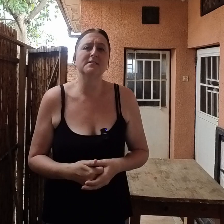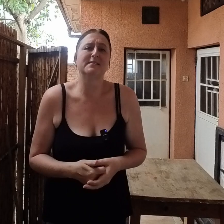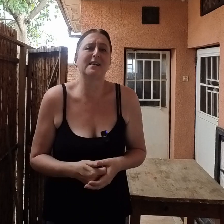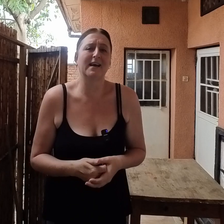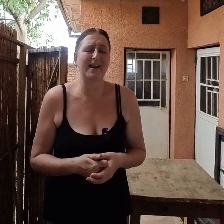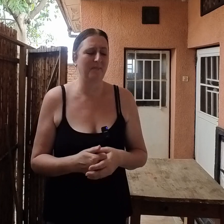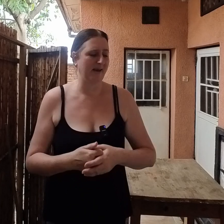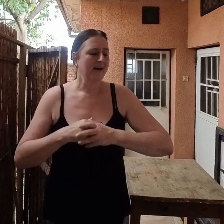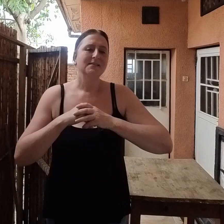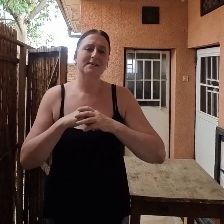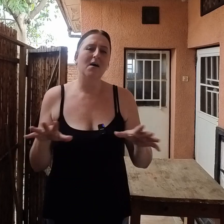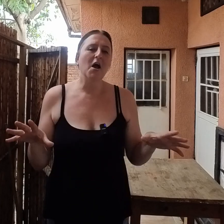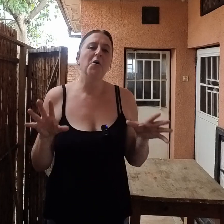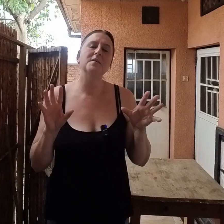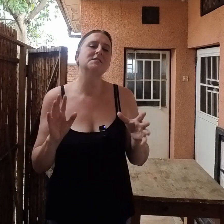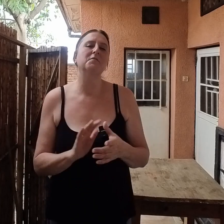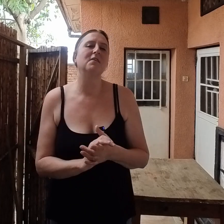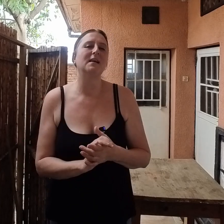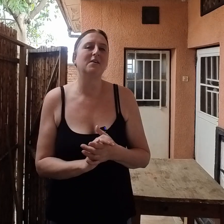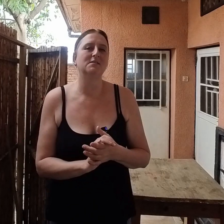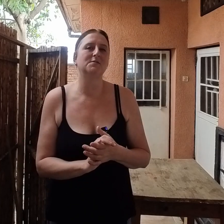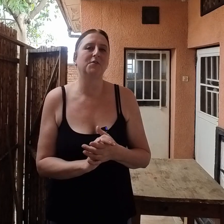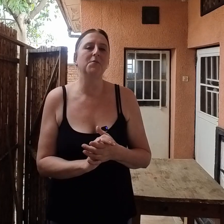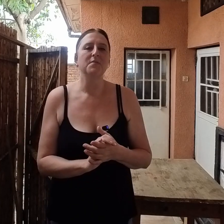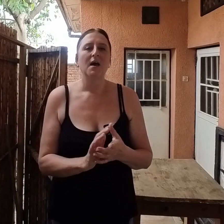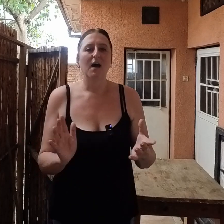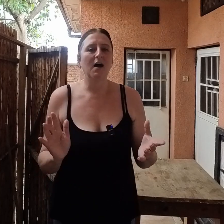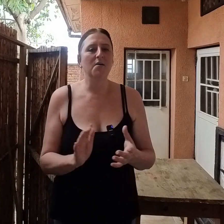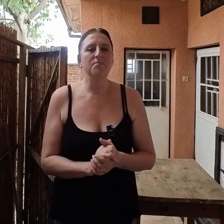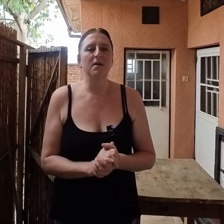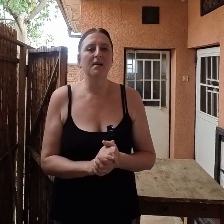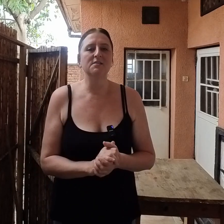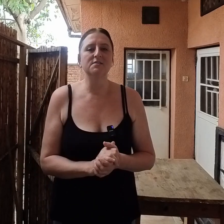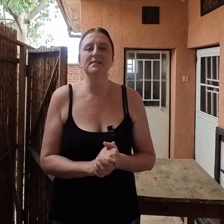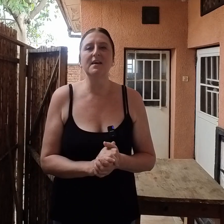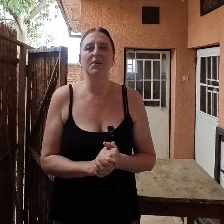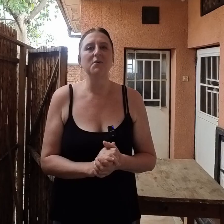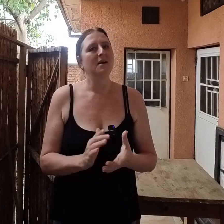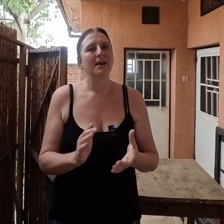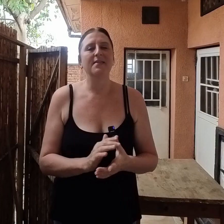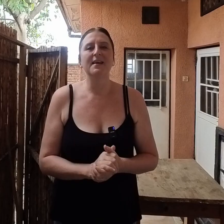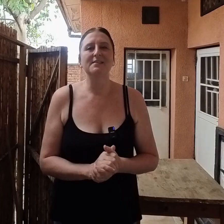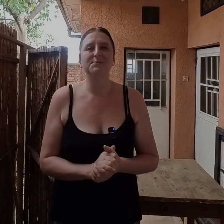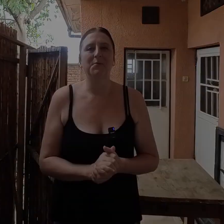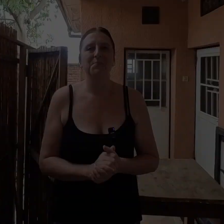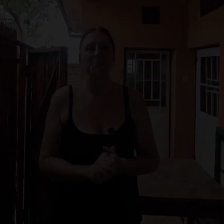can still hear me? So, I hope that's been really useful and I shall see you in the next one.